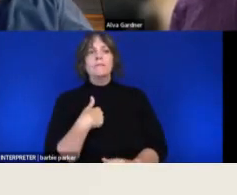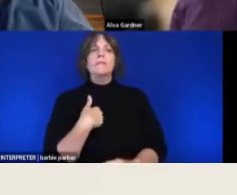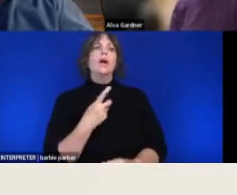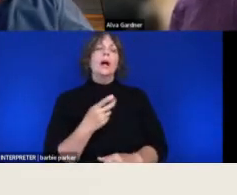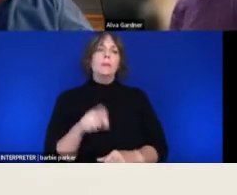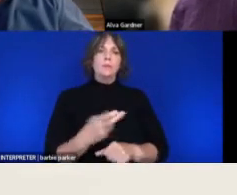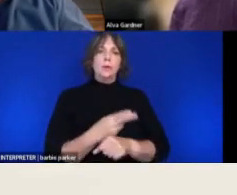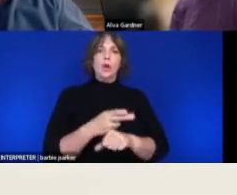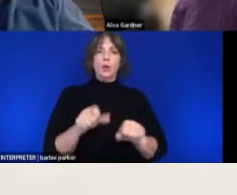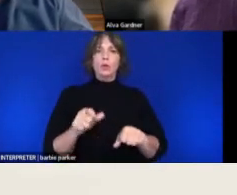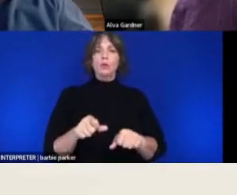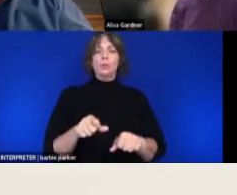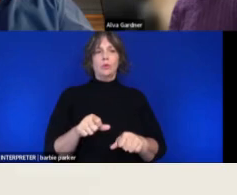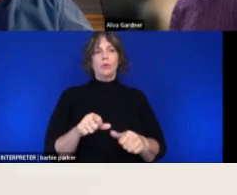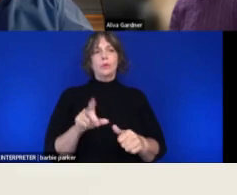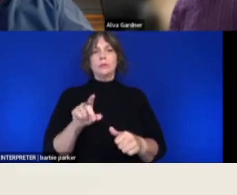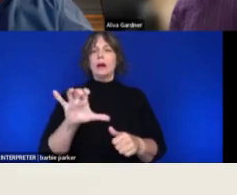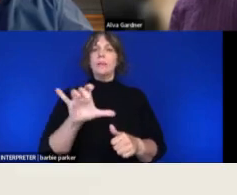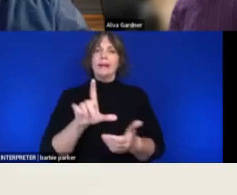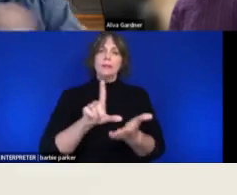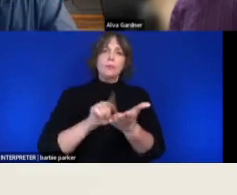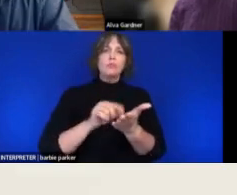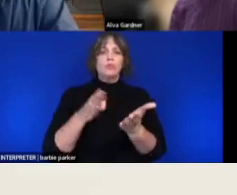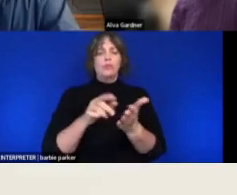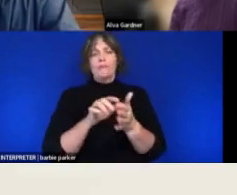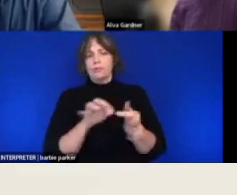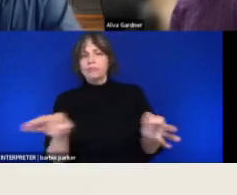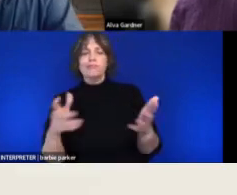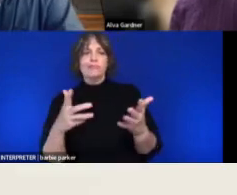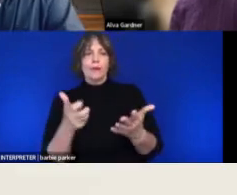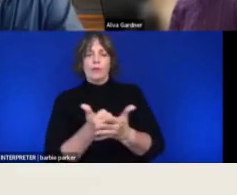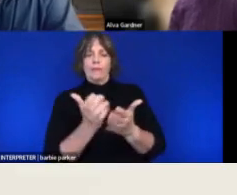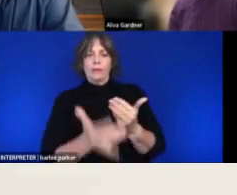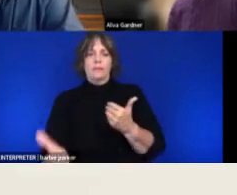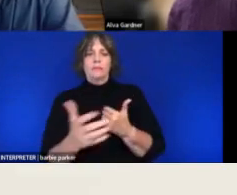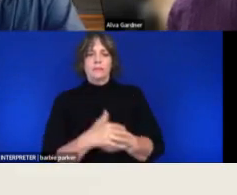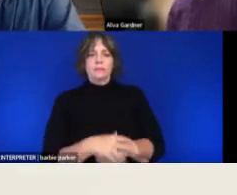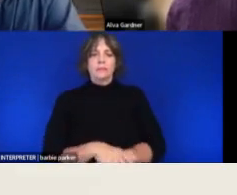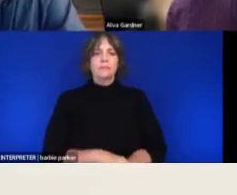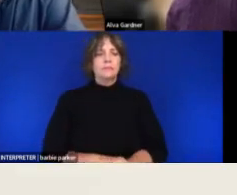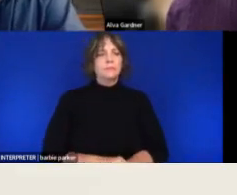compliance document. And how do we make that happen? We want to efficiently contribute that the